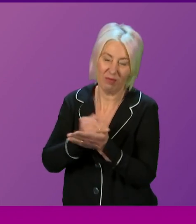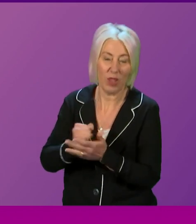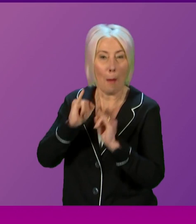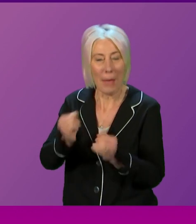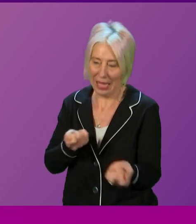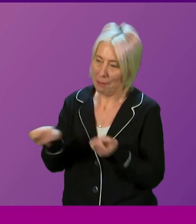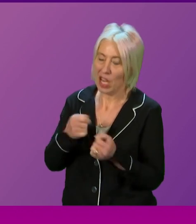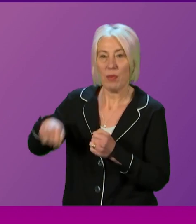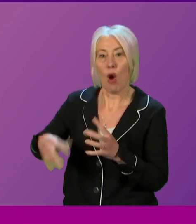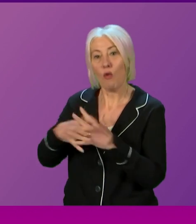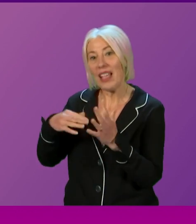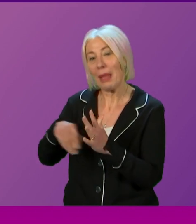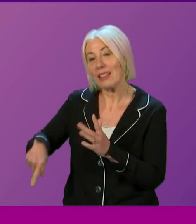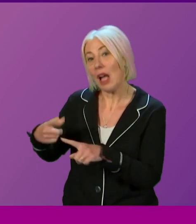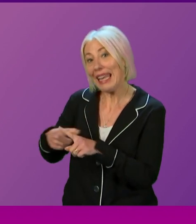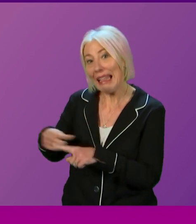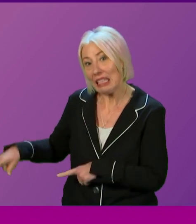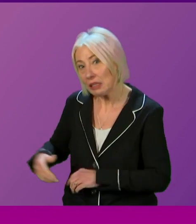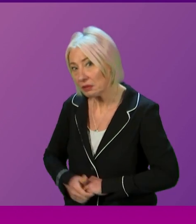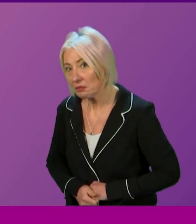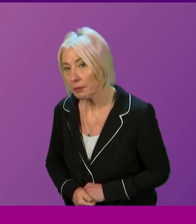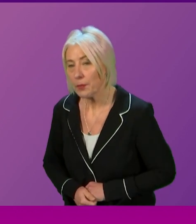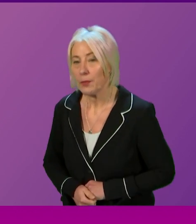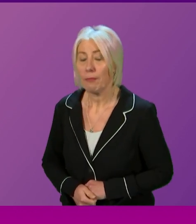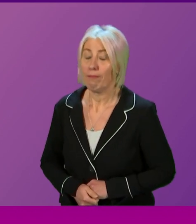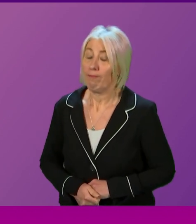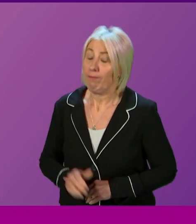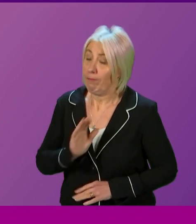No, it is not acceptable.